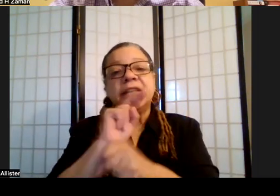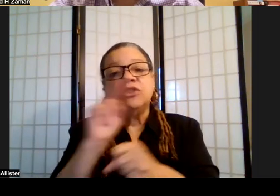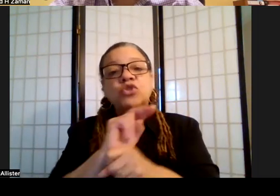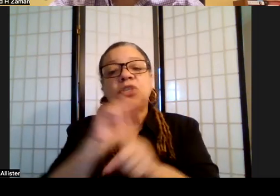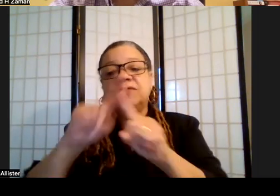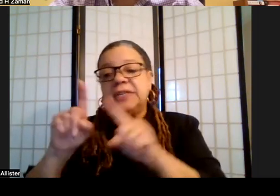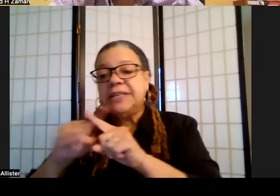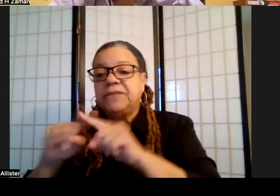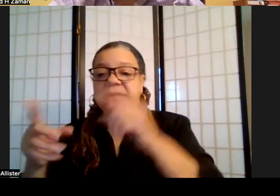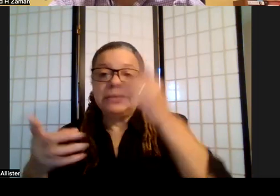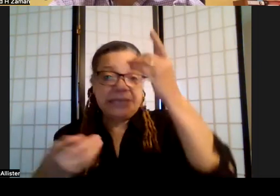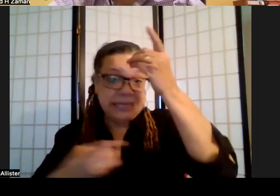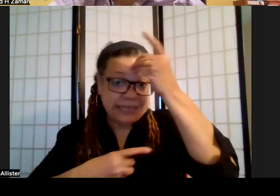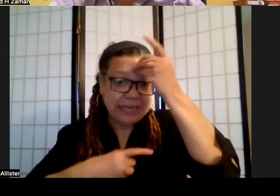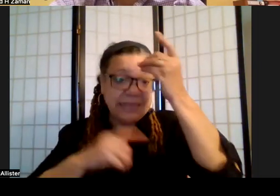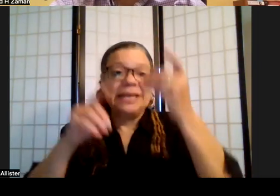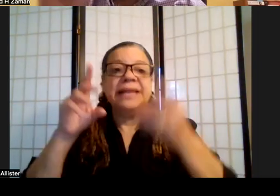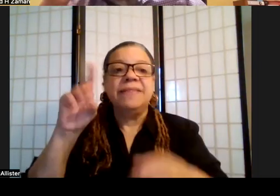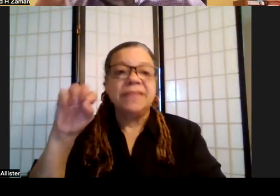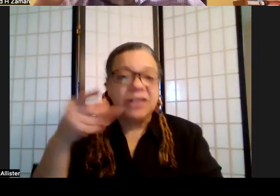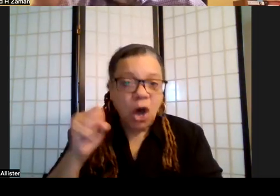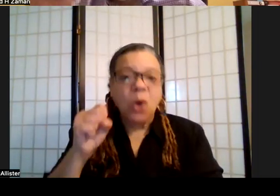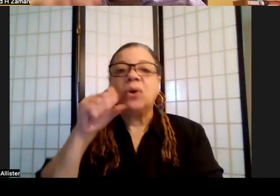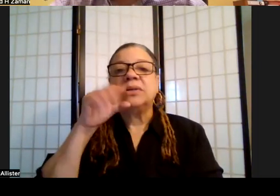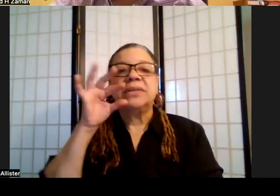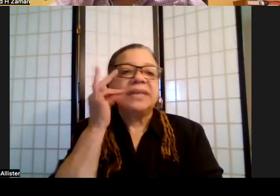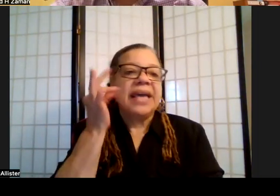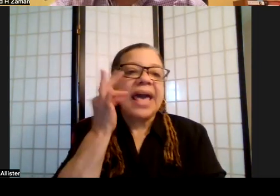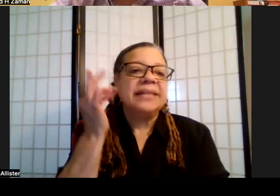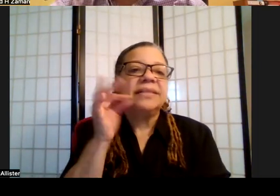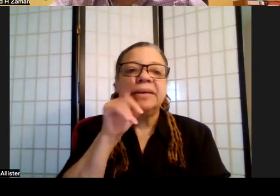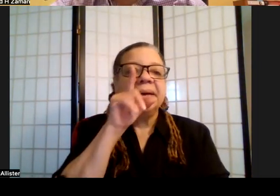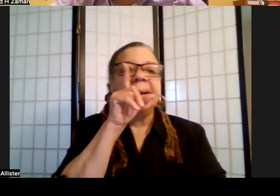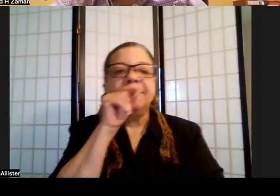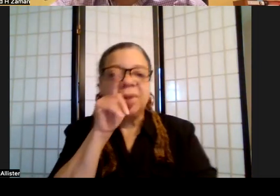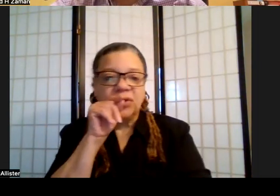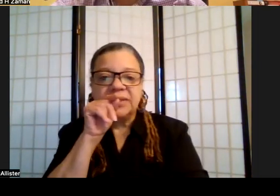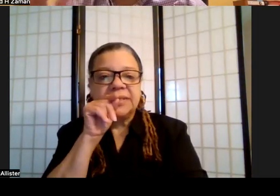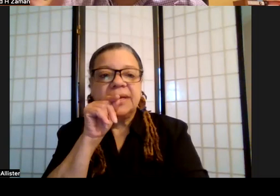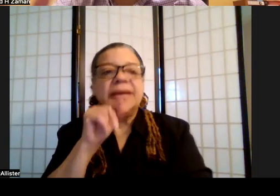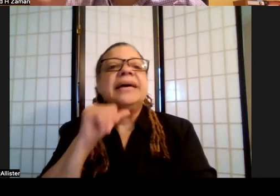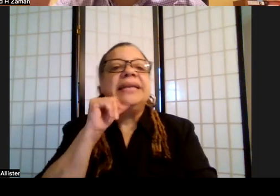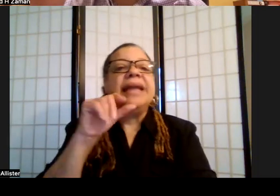that are in the the dogs and the cats and the birds and the-- yeah, one of the pets... No, I'm talking about, sort of,